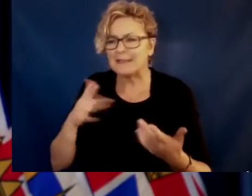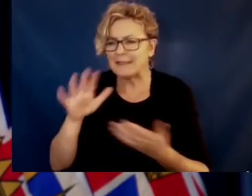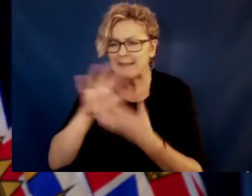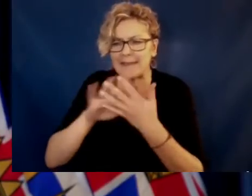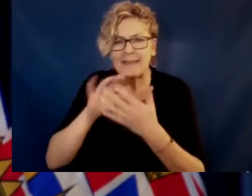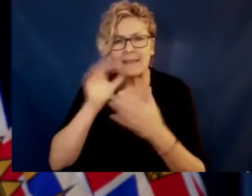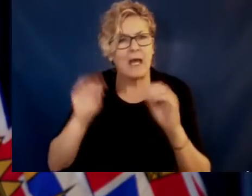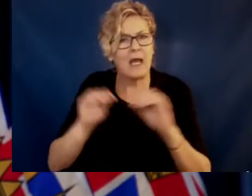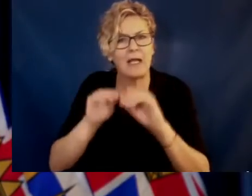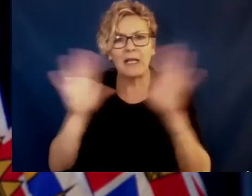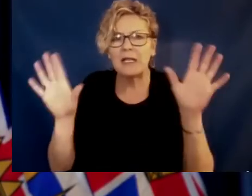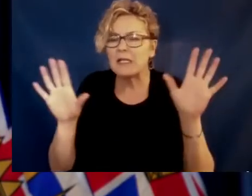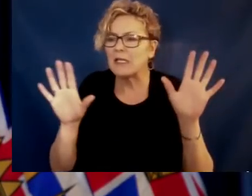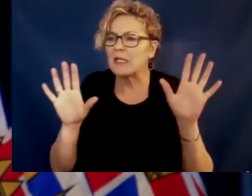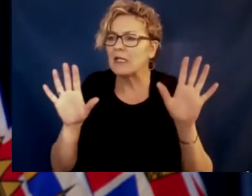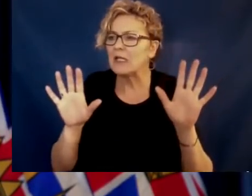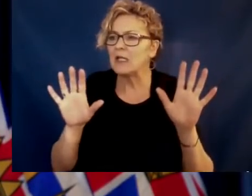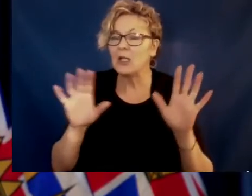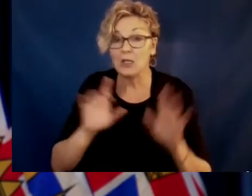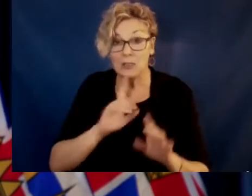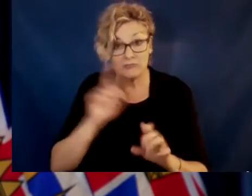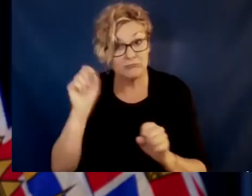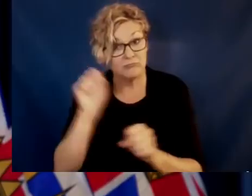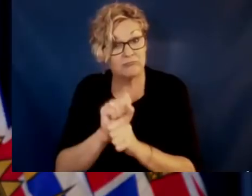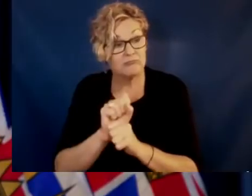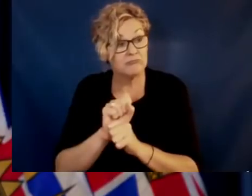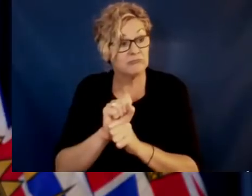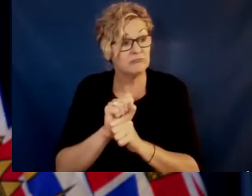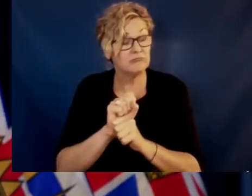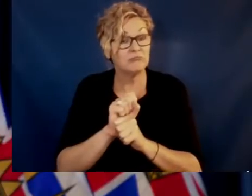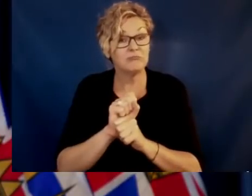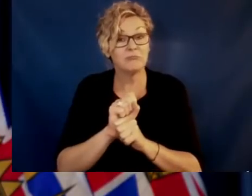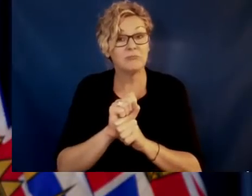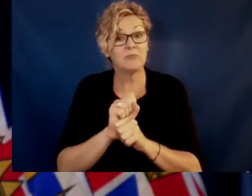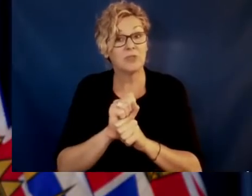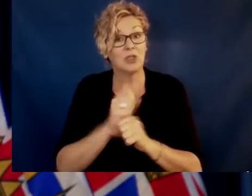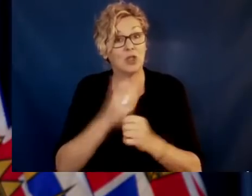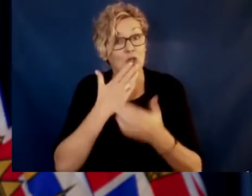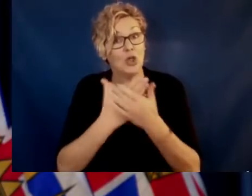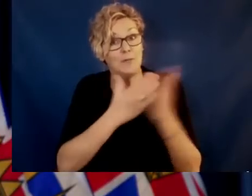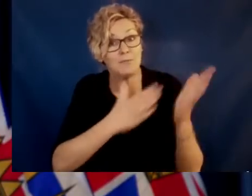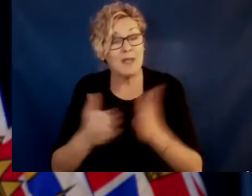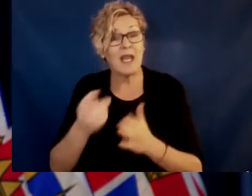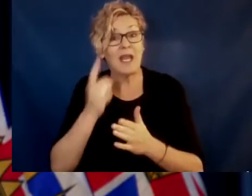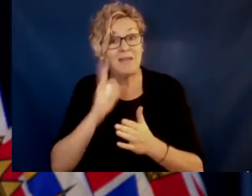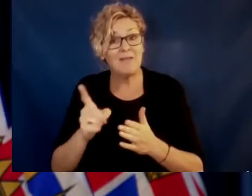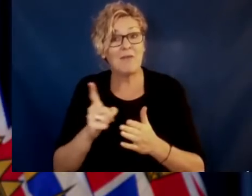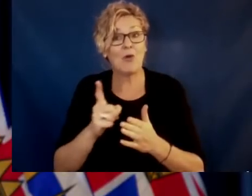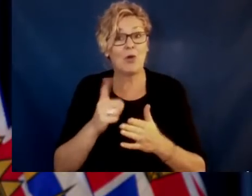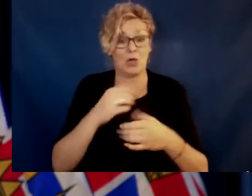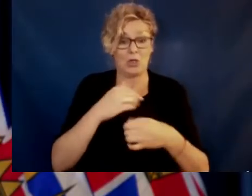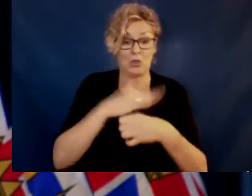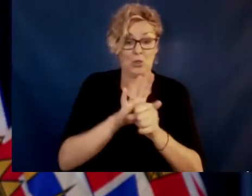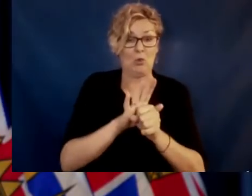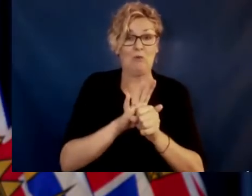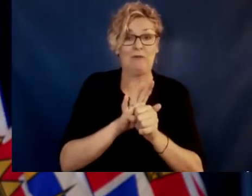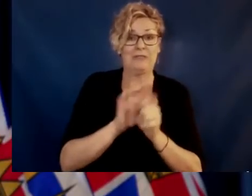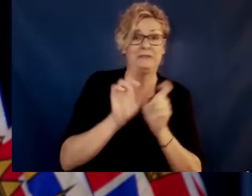and whether or not we're asking teachers and other school employees who might be sick to still go to work because you're